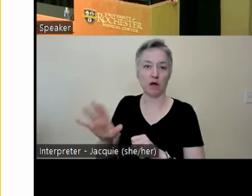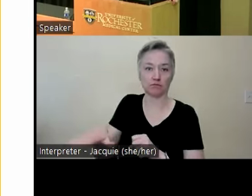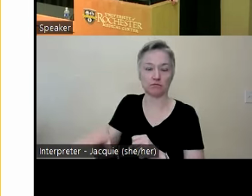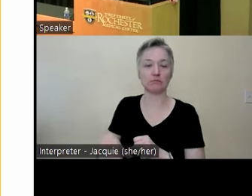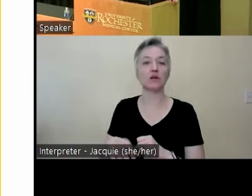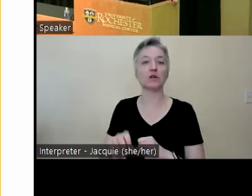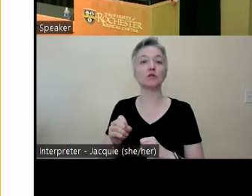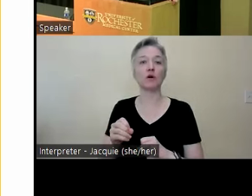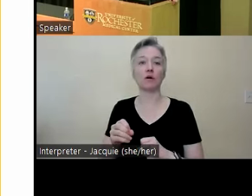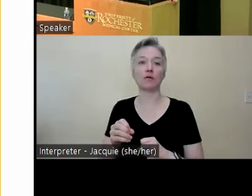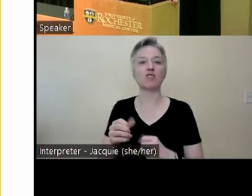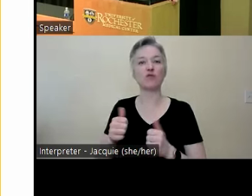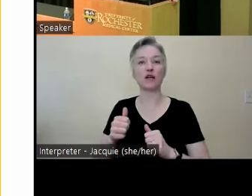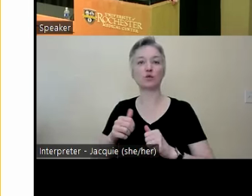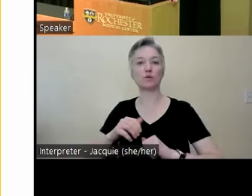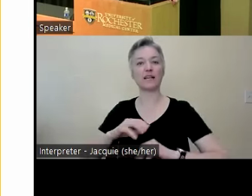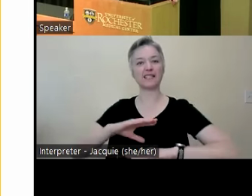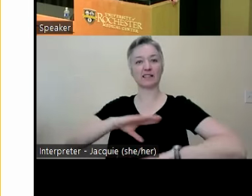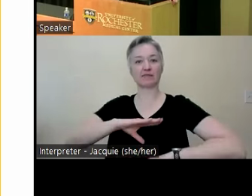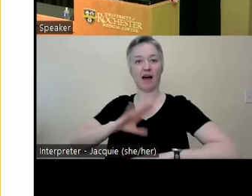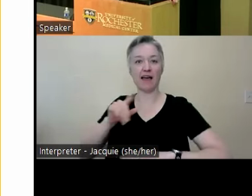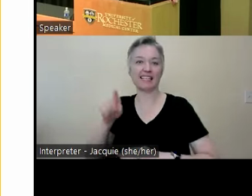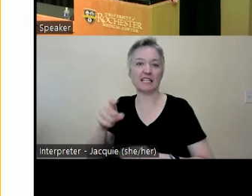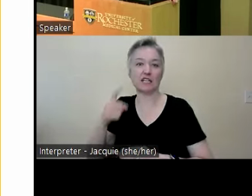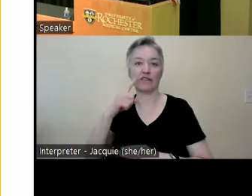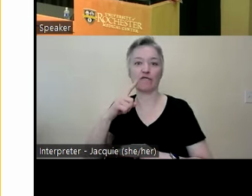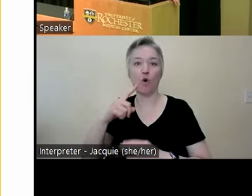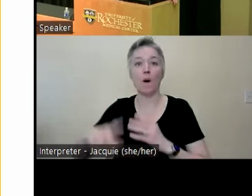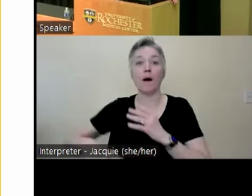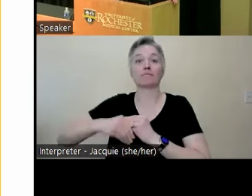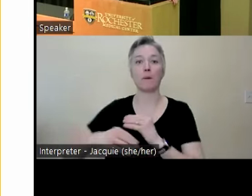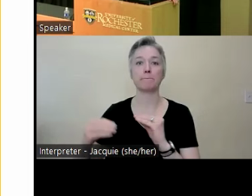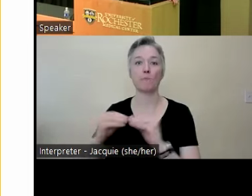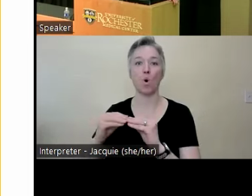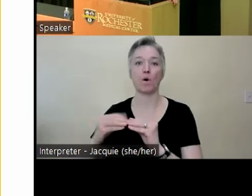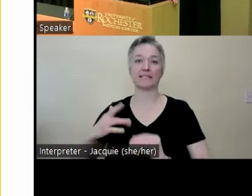seeking or need for additional sensation a clinician could recommend using fidgets